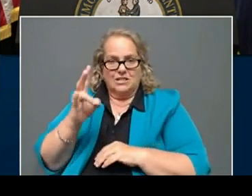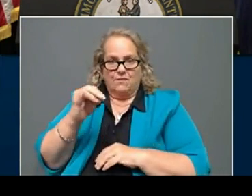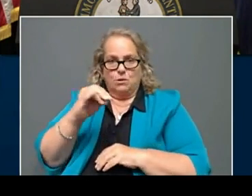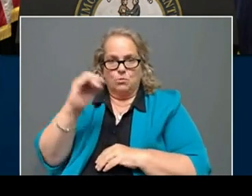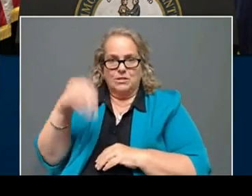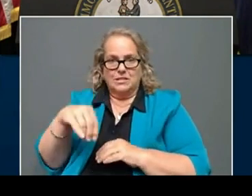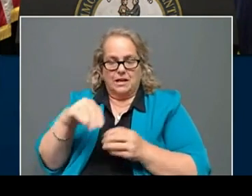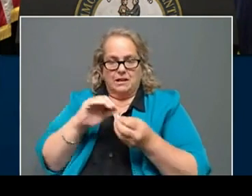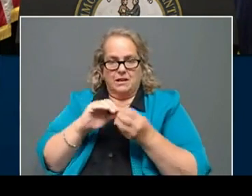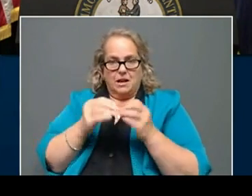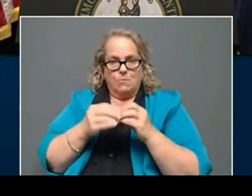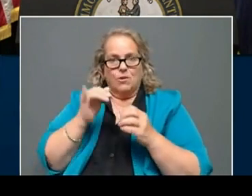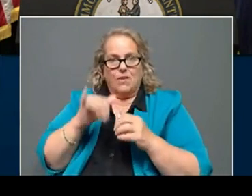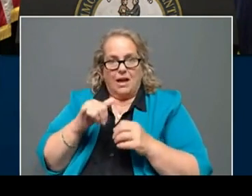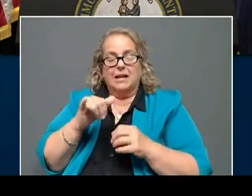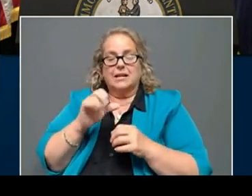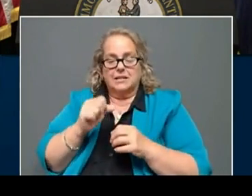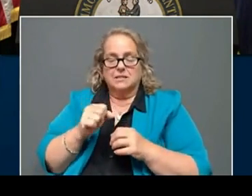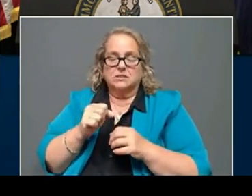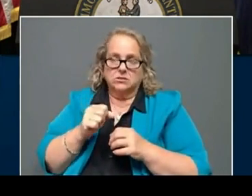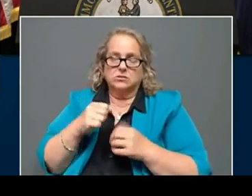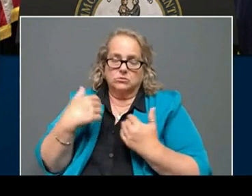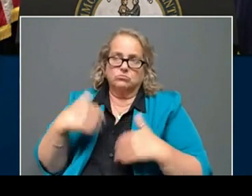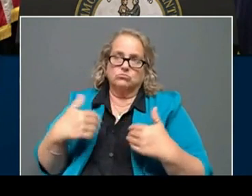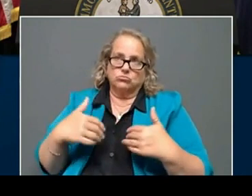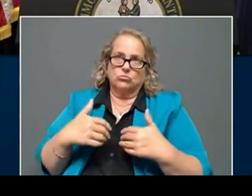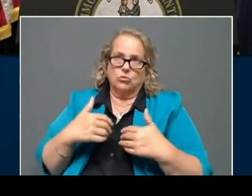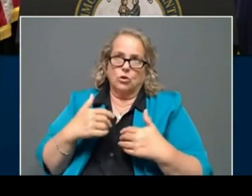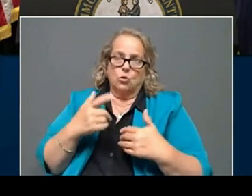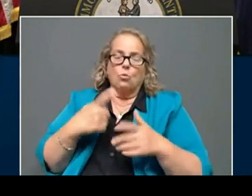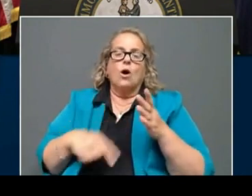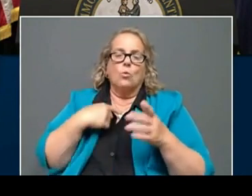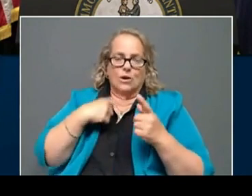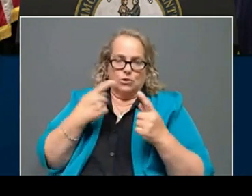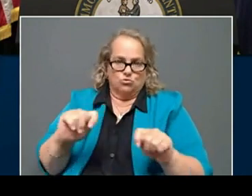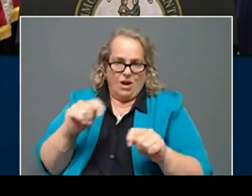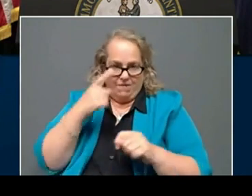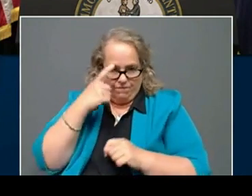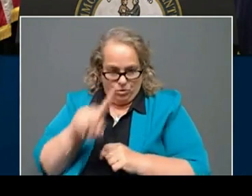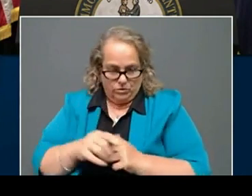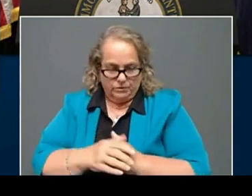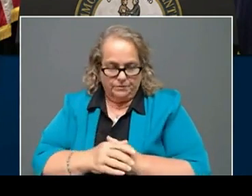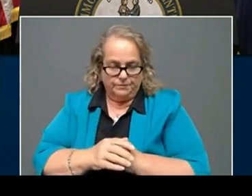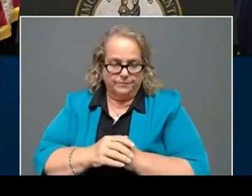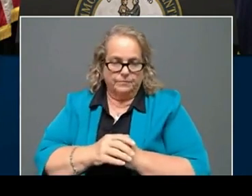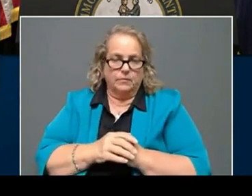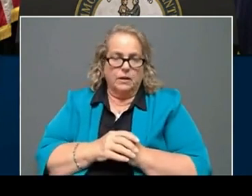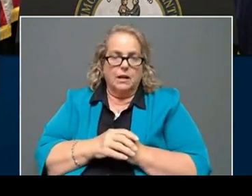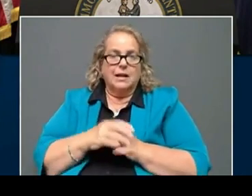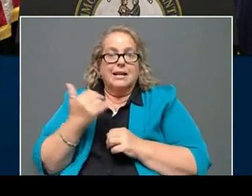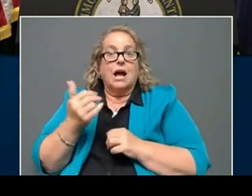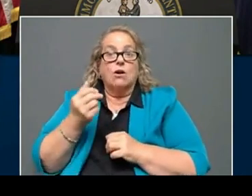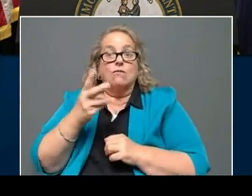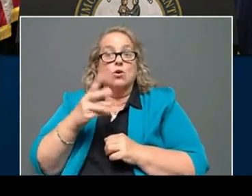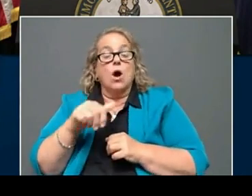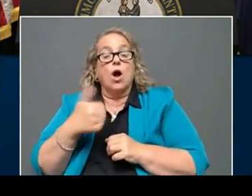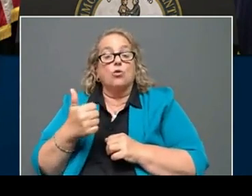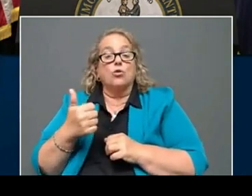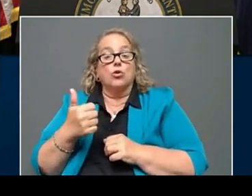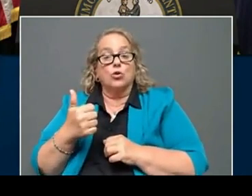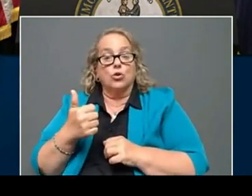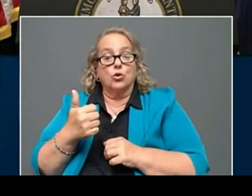certainly is one that we want to shoot for. Uh couple other um, data points